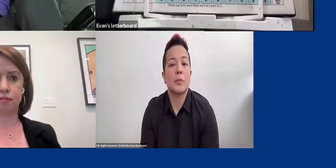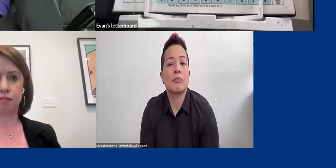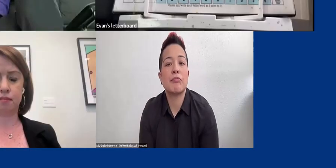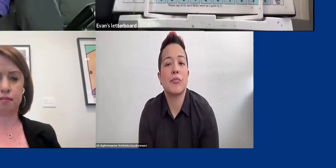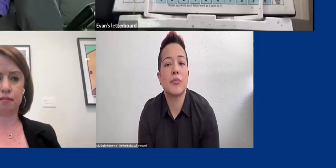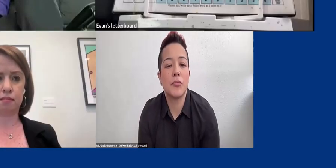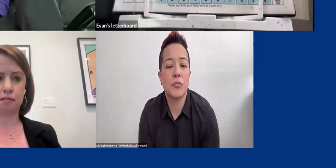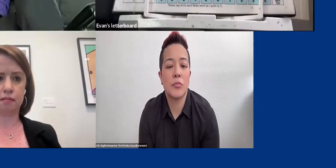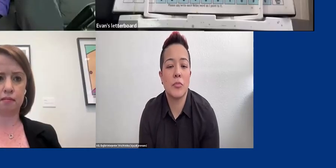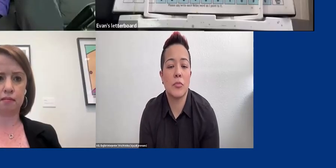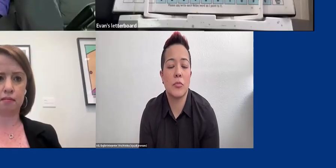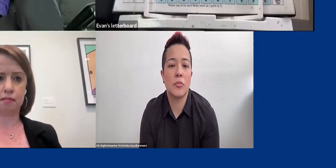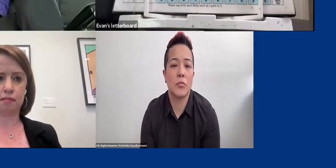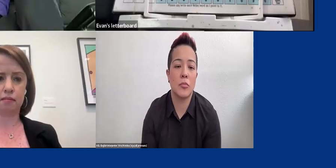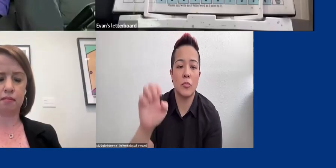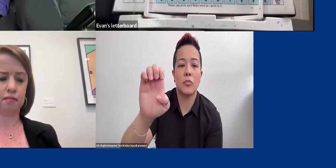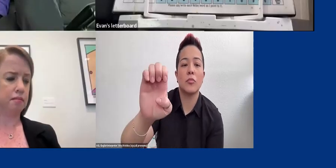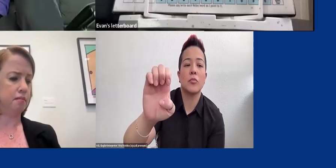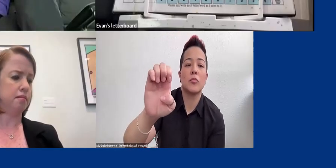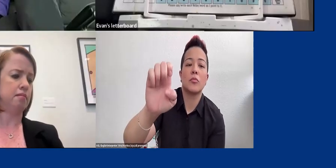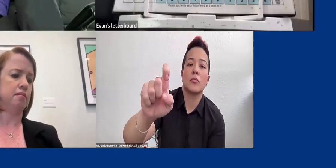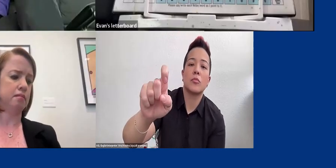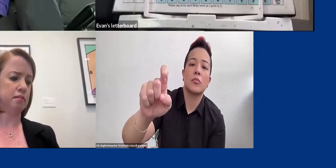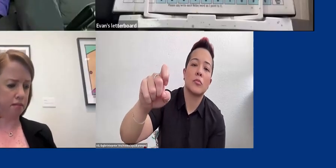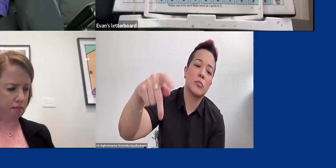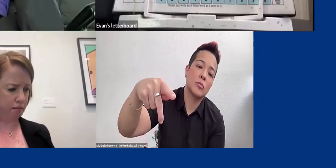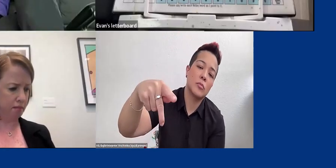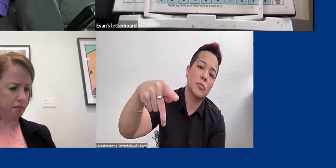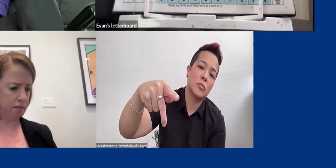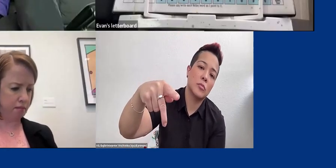E-X-P-L, exploration,